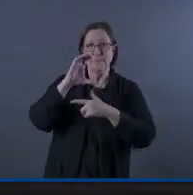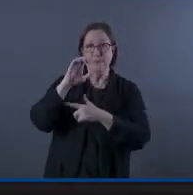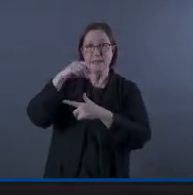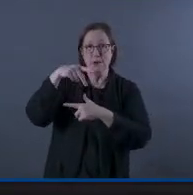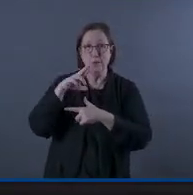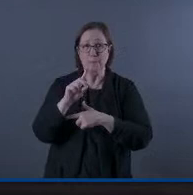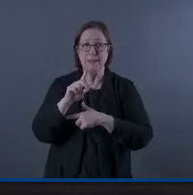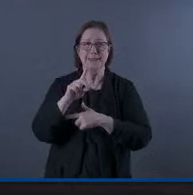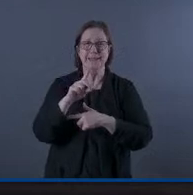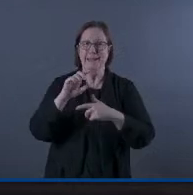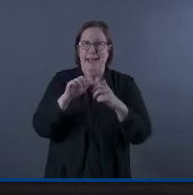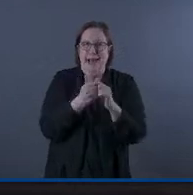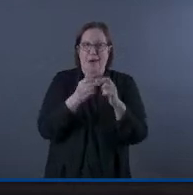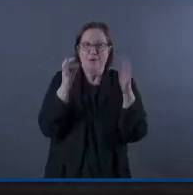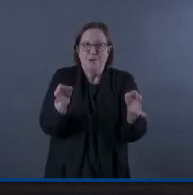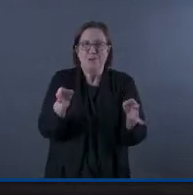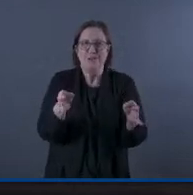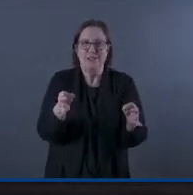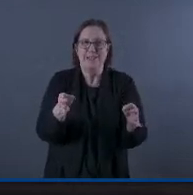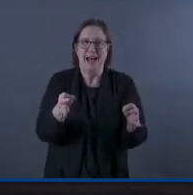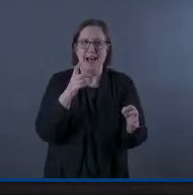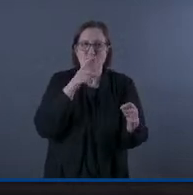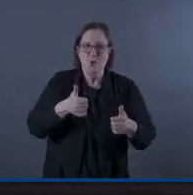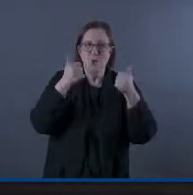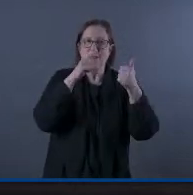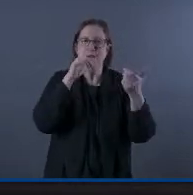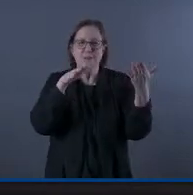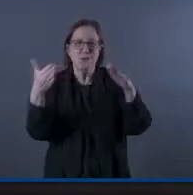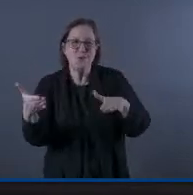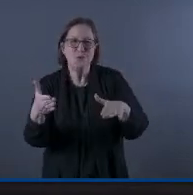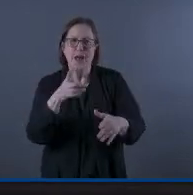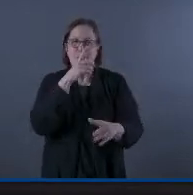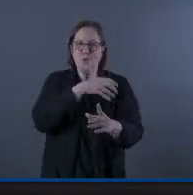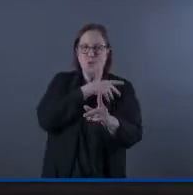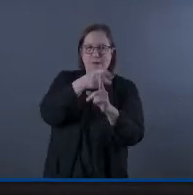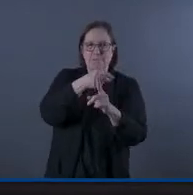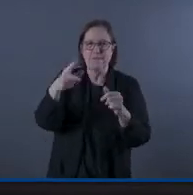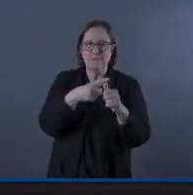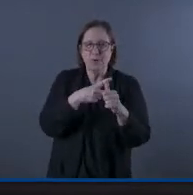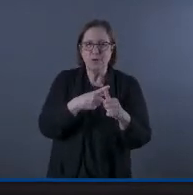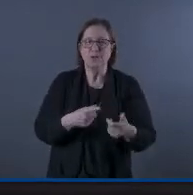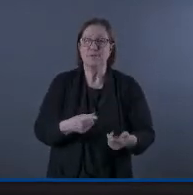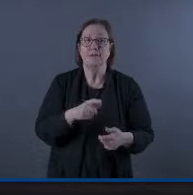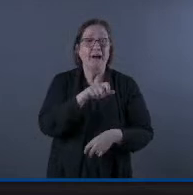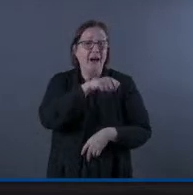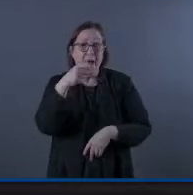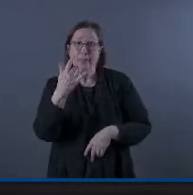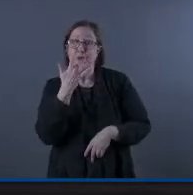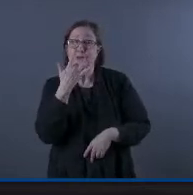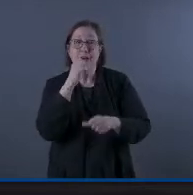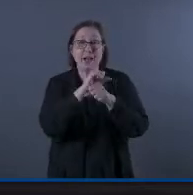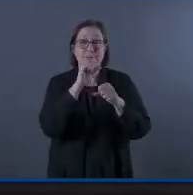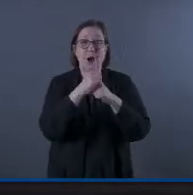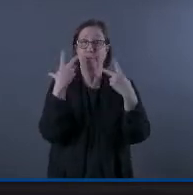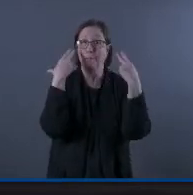There's also many other workers in public-facing jobs. There's barbers, hairdressers, plumbers,